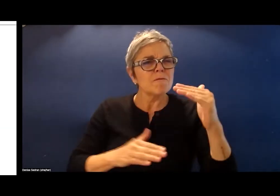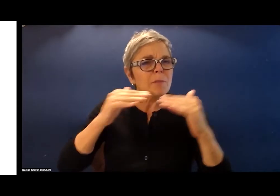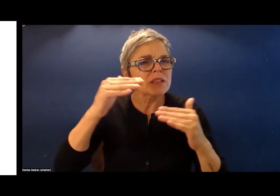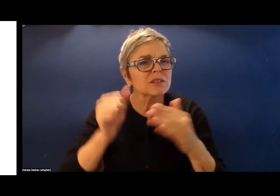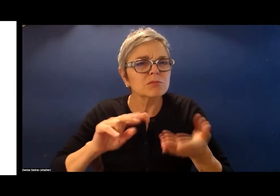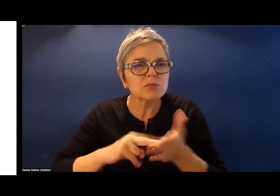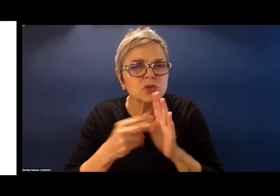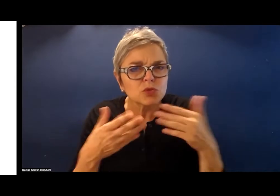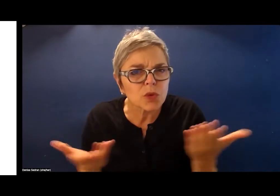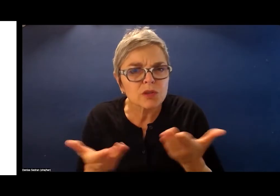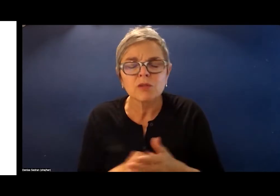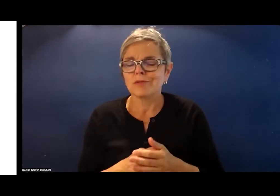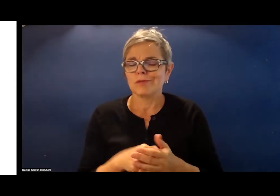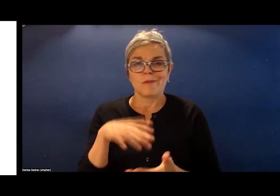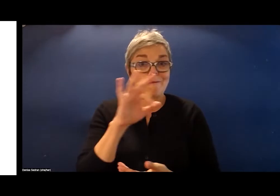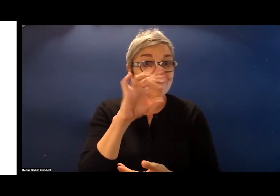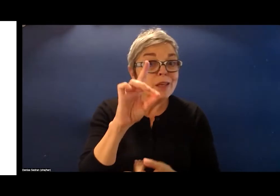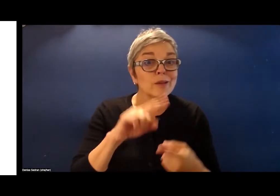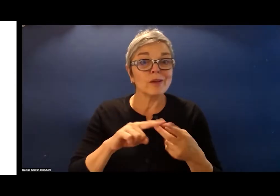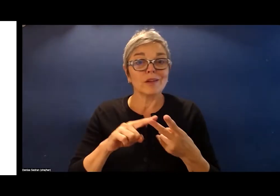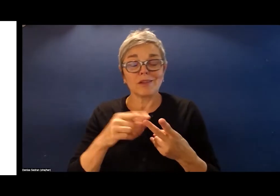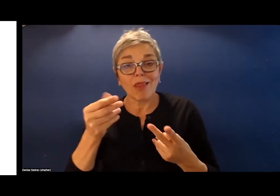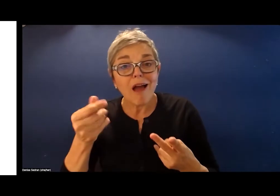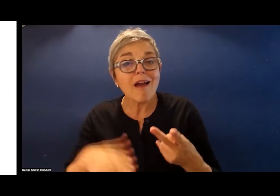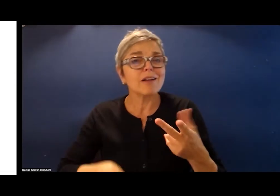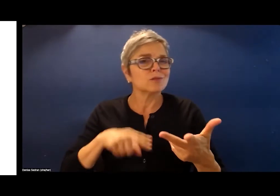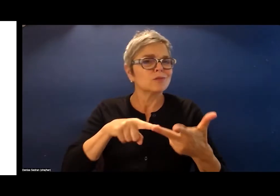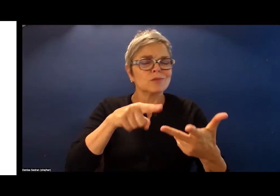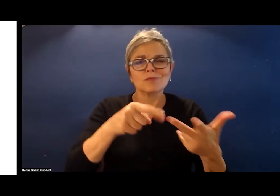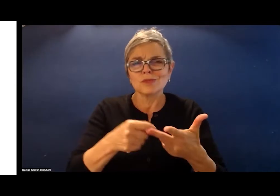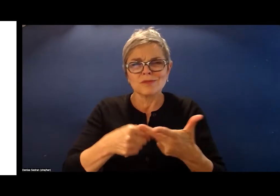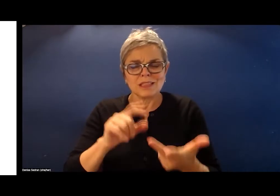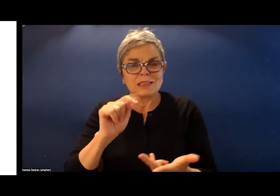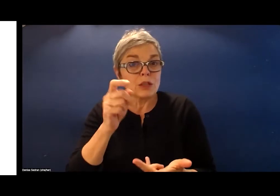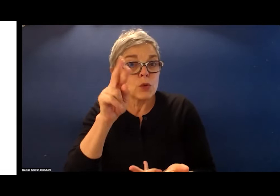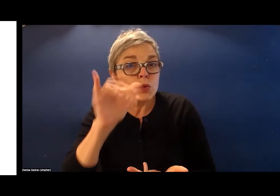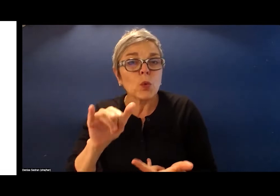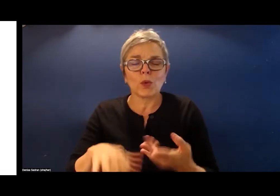What is field? What is land? What is territory? What is school? What is pedagogy? What is teaching?